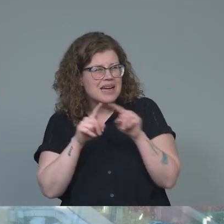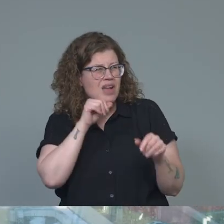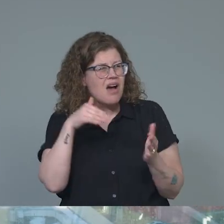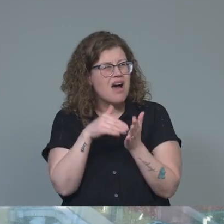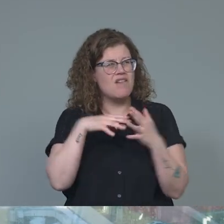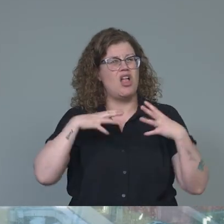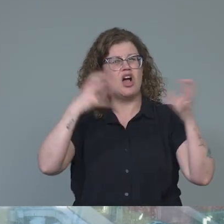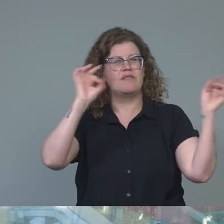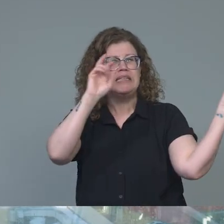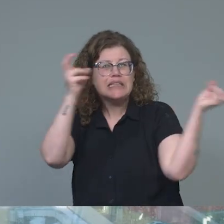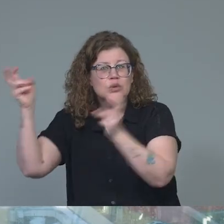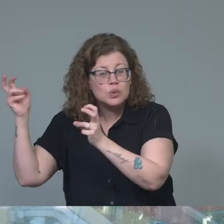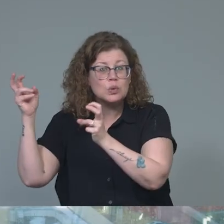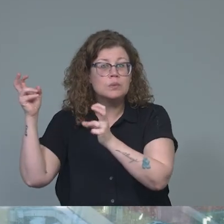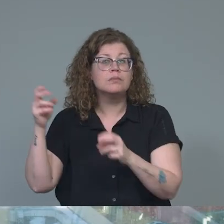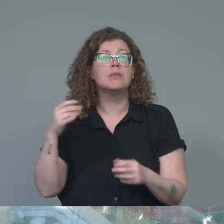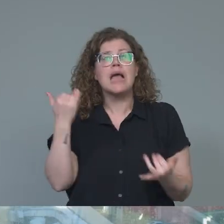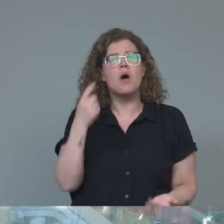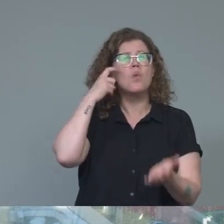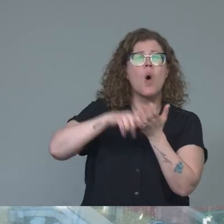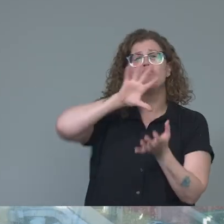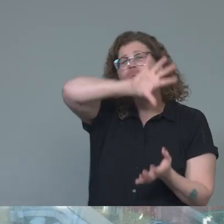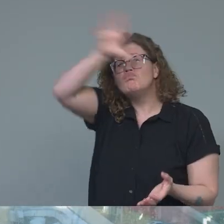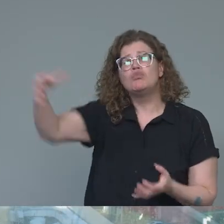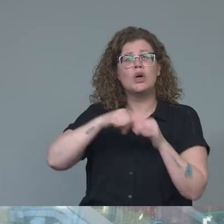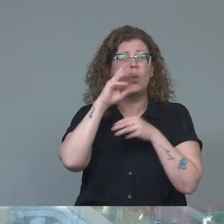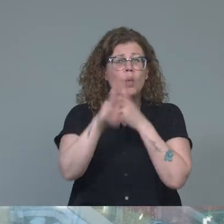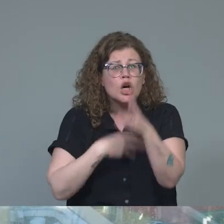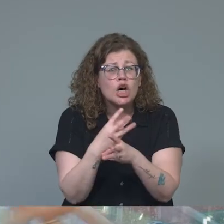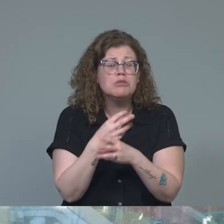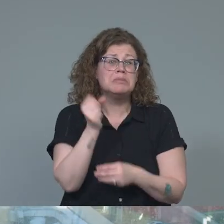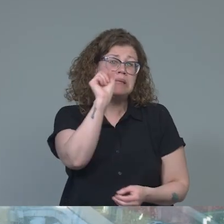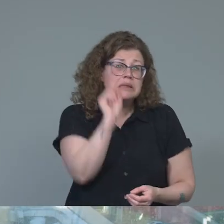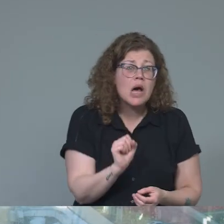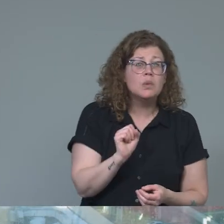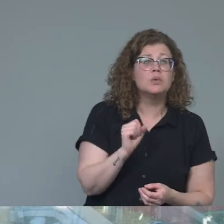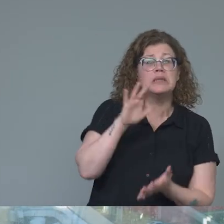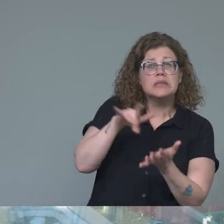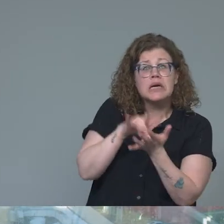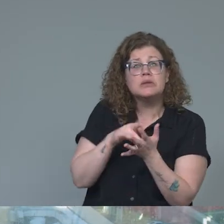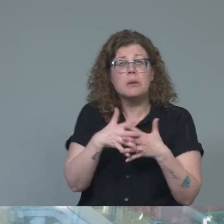probably still is, but you know, it was short for agitating props or agitating the public,